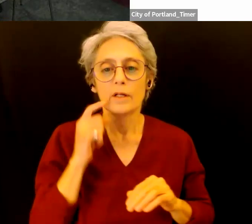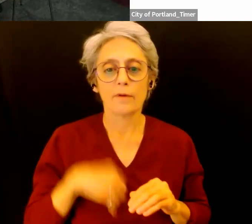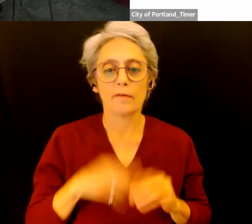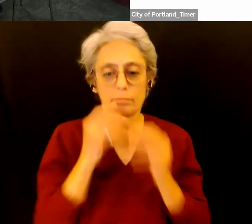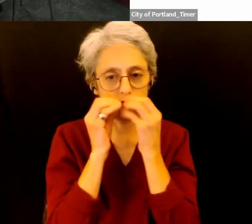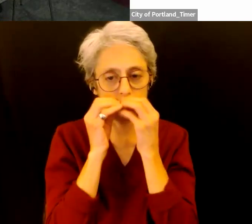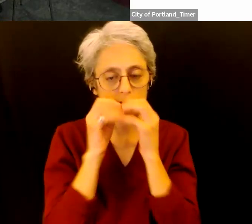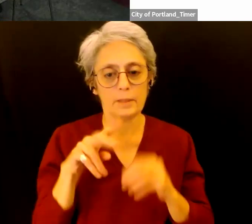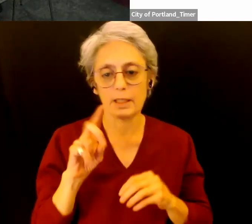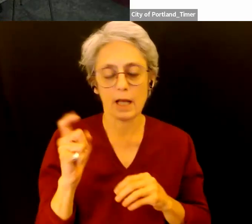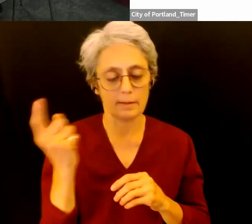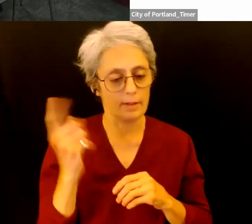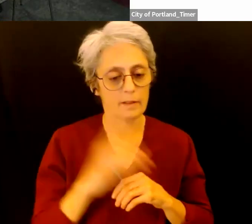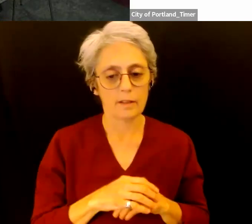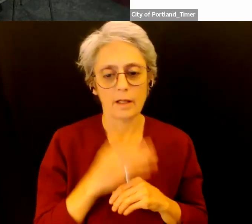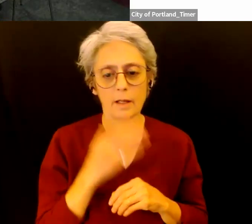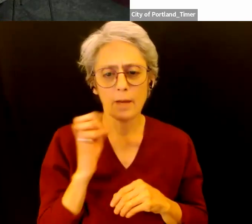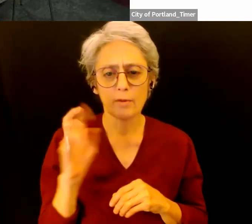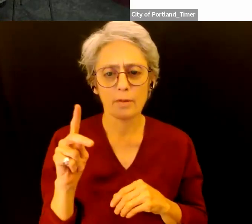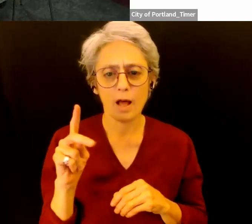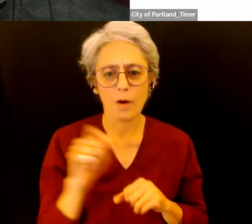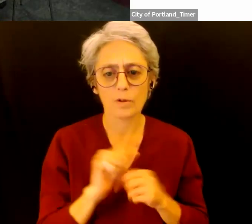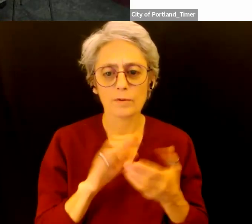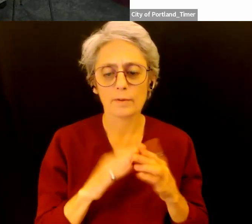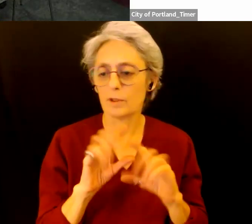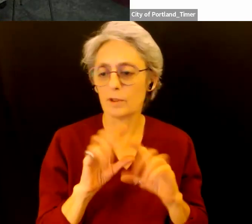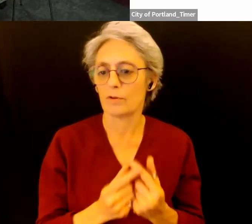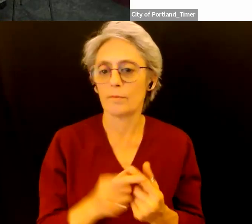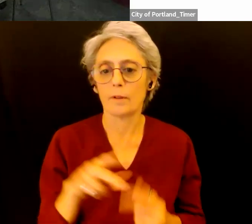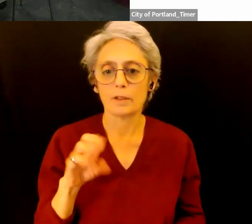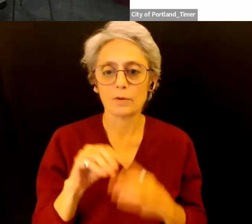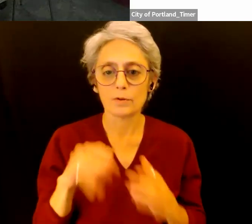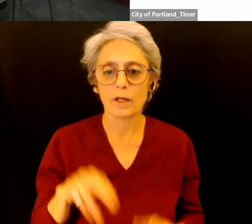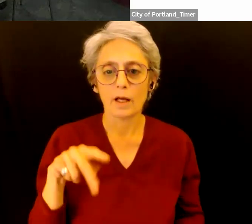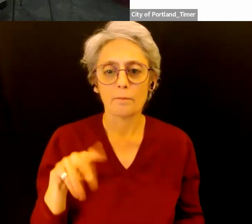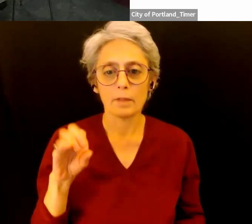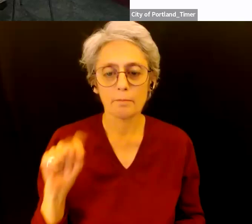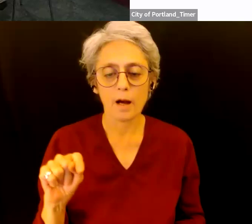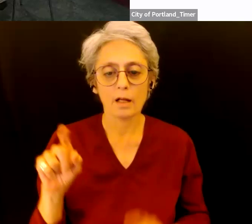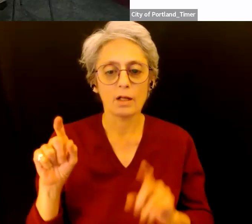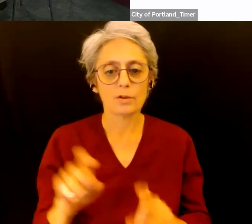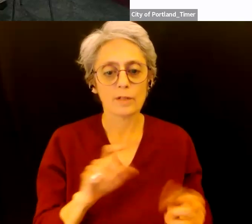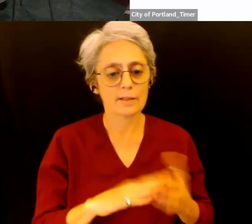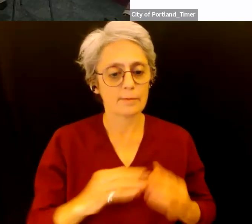Better Block works with community groups, PSU students, and PBOT to test out community-inspired projects in the public right-of-way.